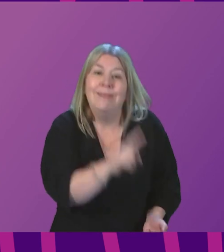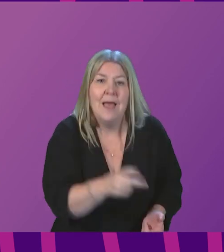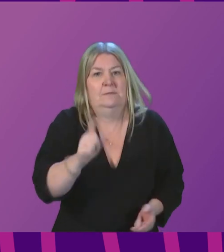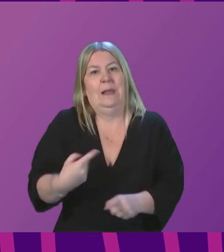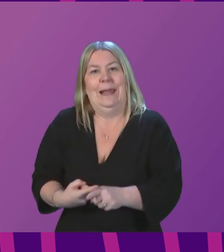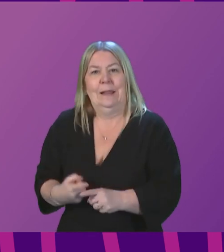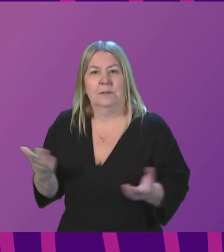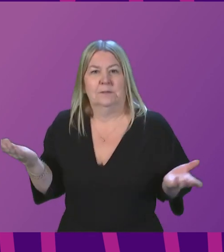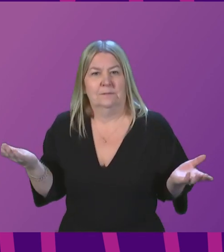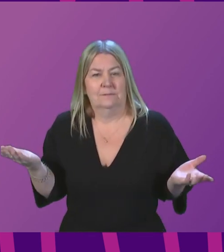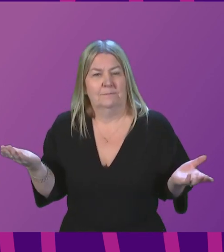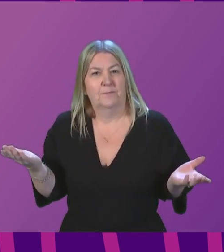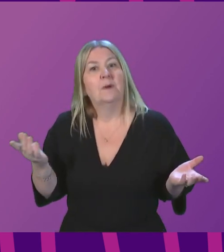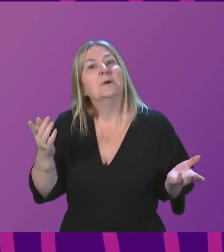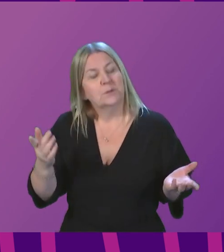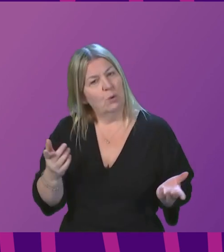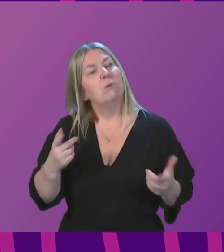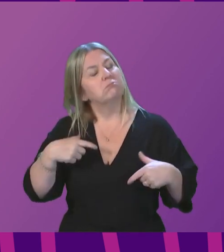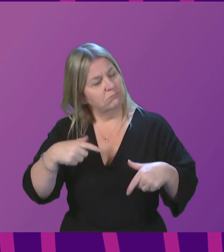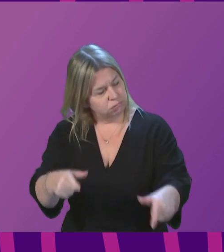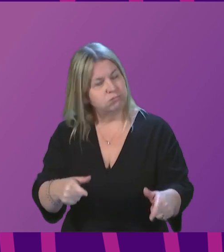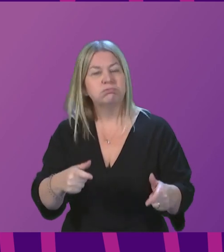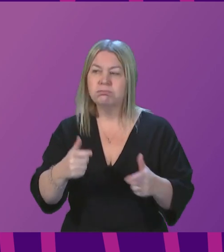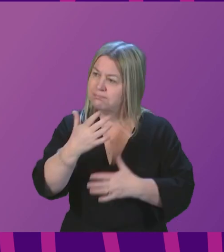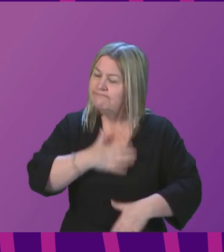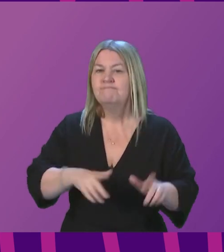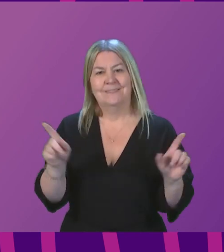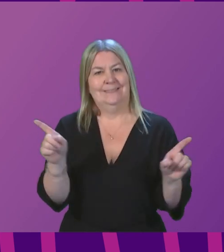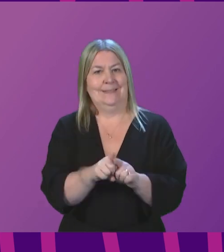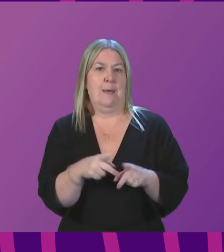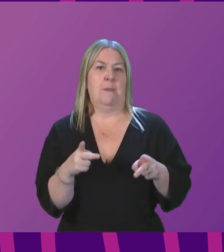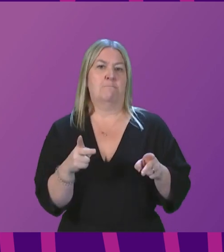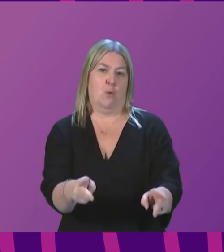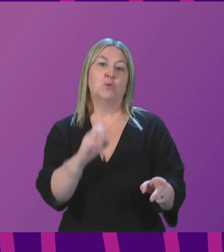I will continue to take a cautious approach because, frankly, the price of throwing caution